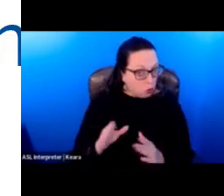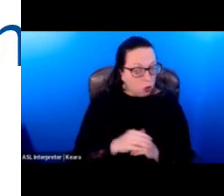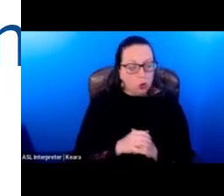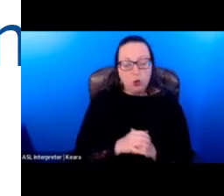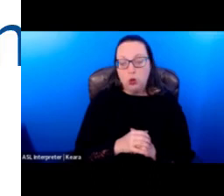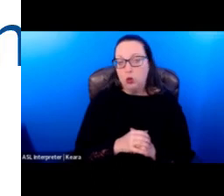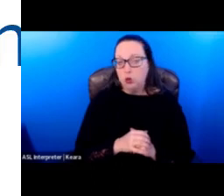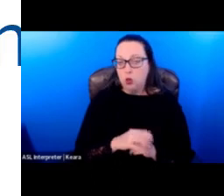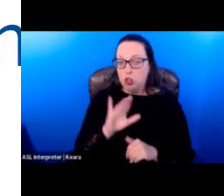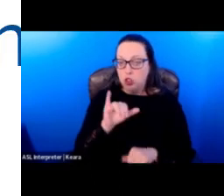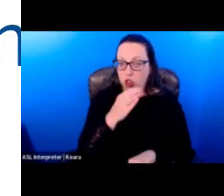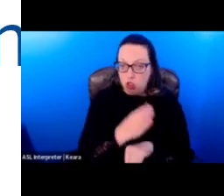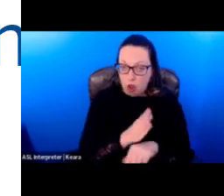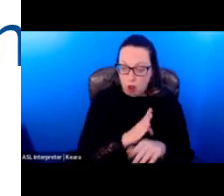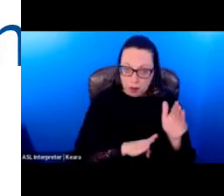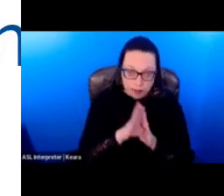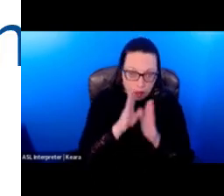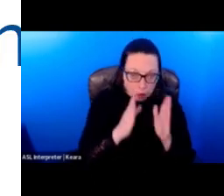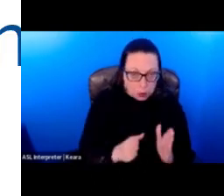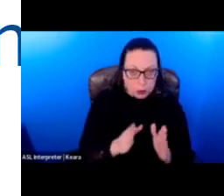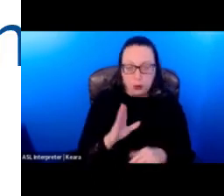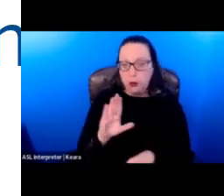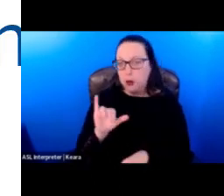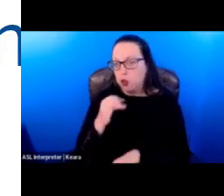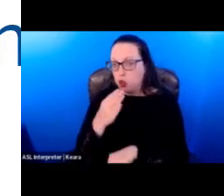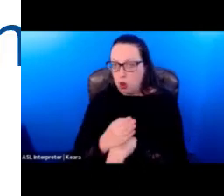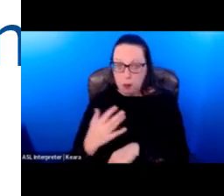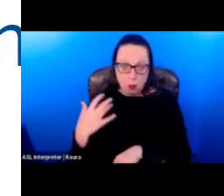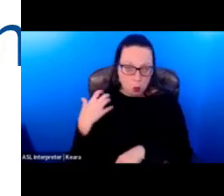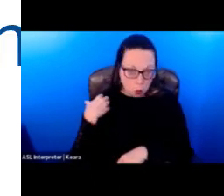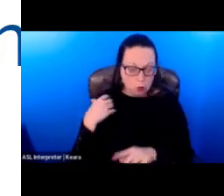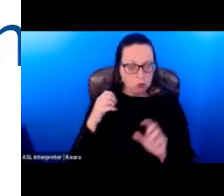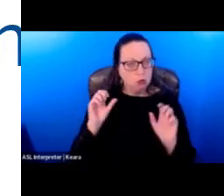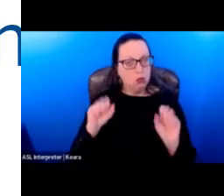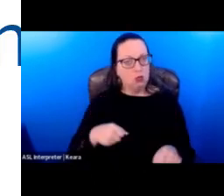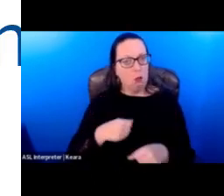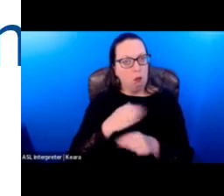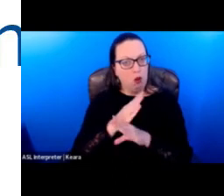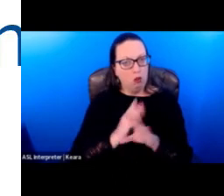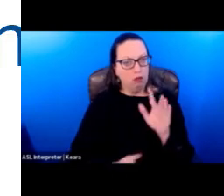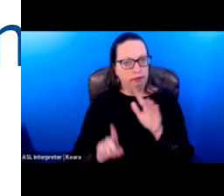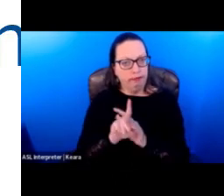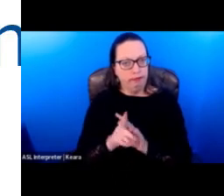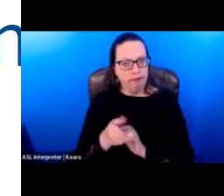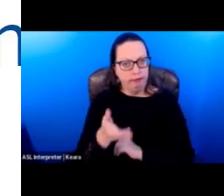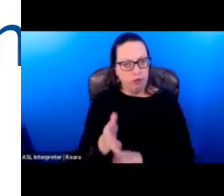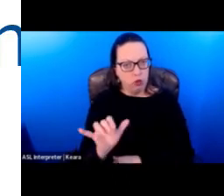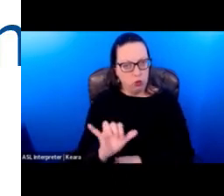job developer or a job coach, there certainly can be barriers that come up here as well. An employment service provider, for